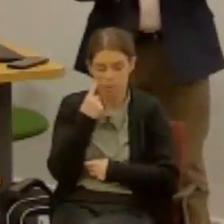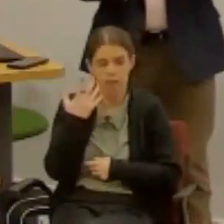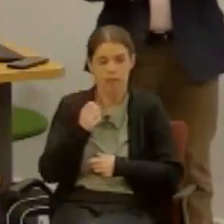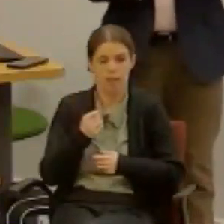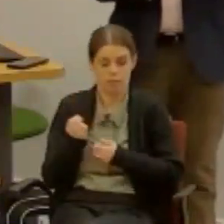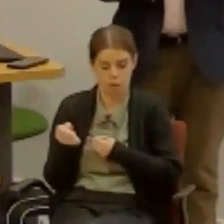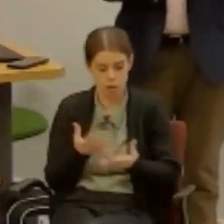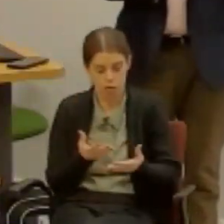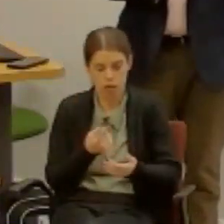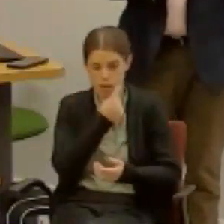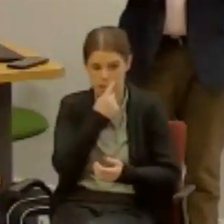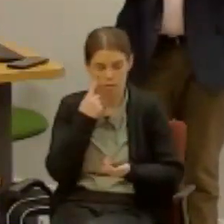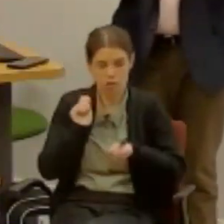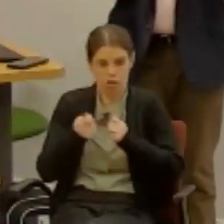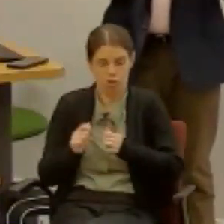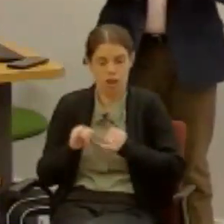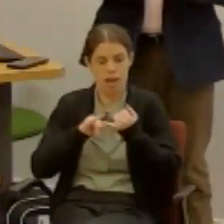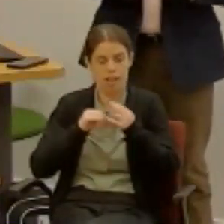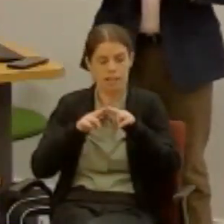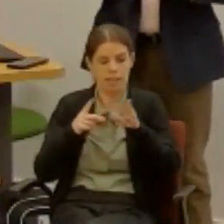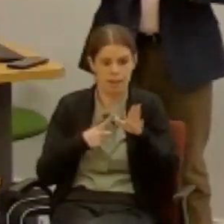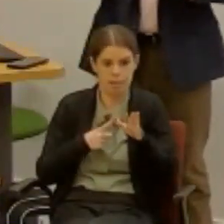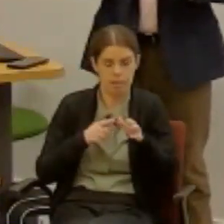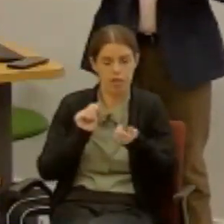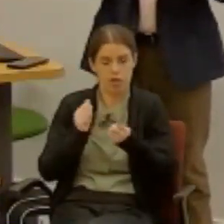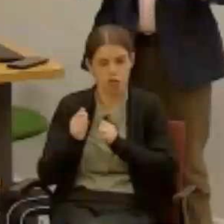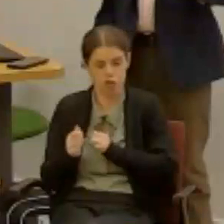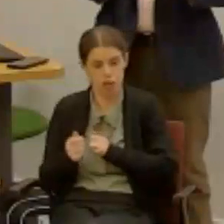yeah, the Football Association, changing its approach to heading, changing its approach